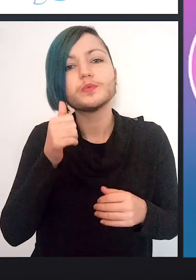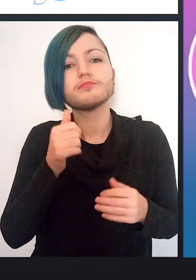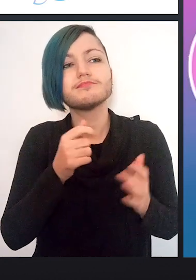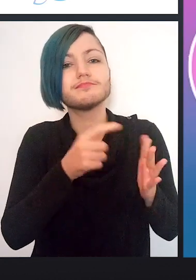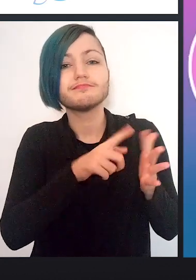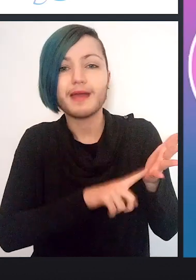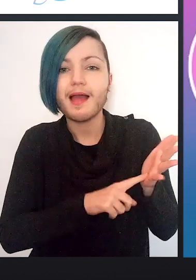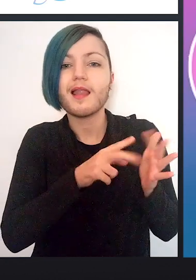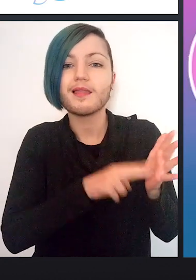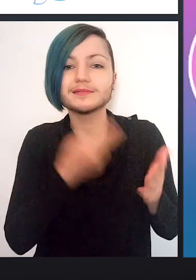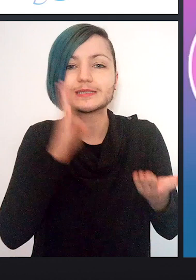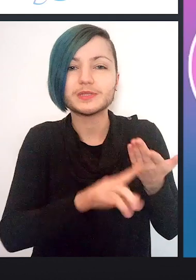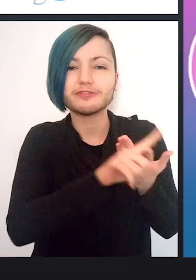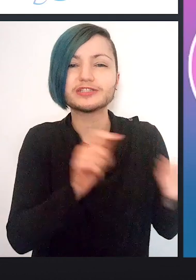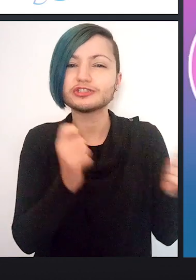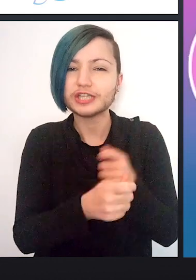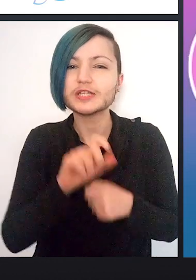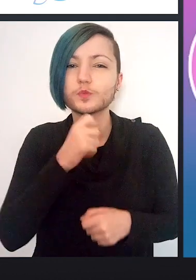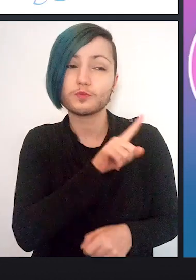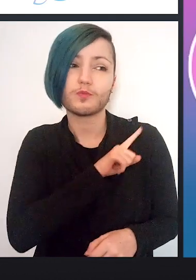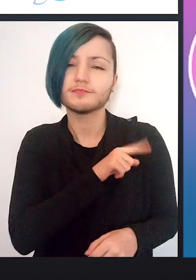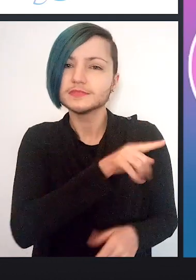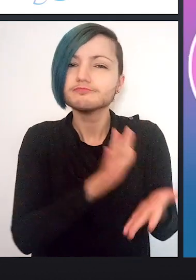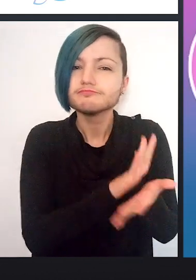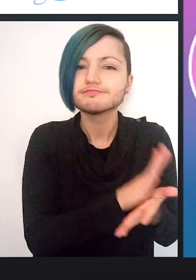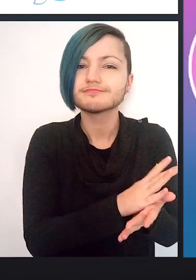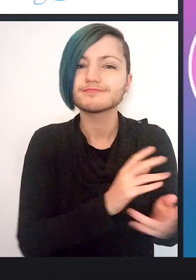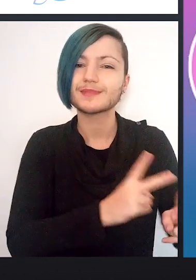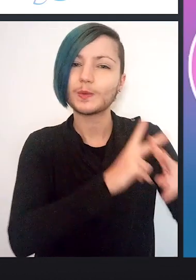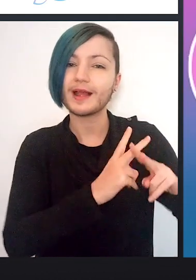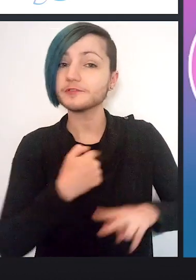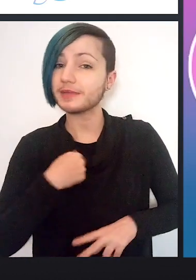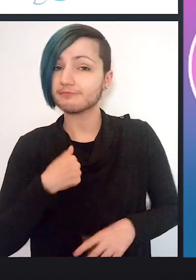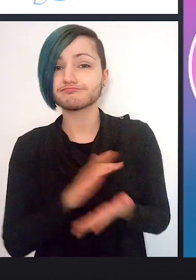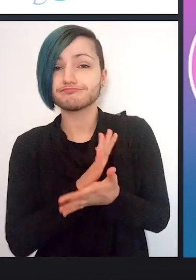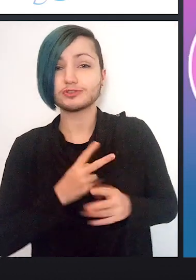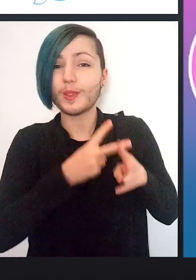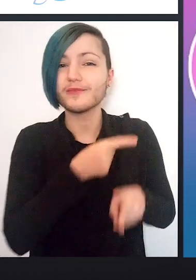change because she enjoyed looking after me as I enjoy looking after her.